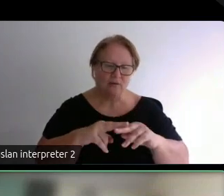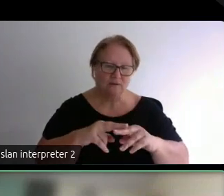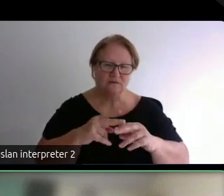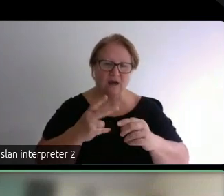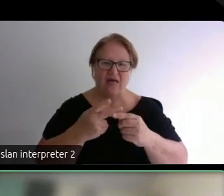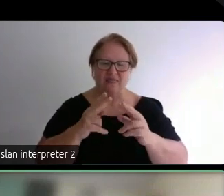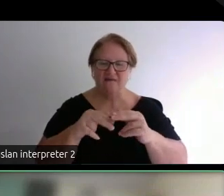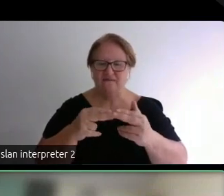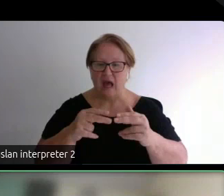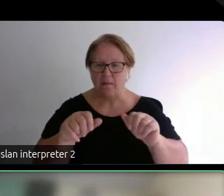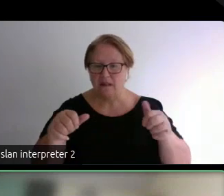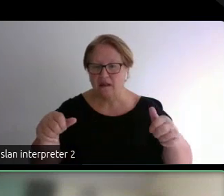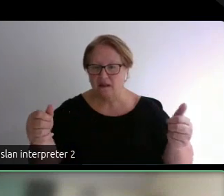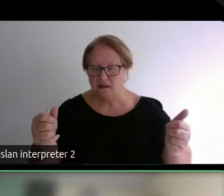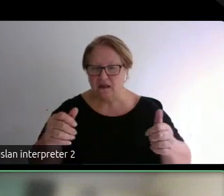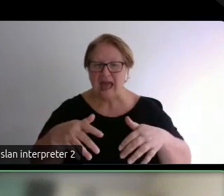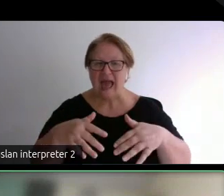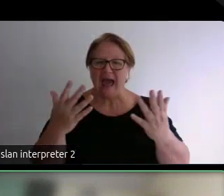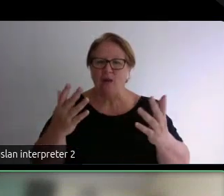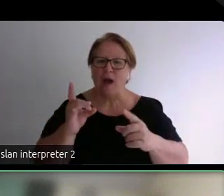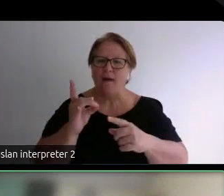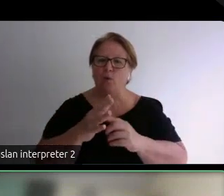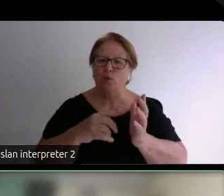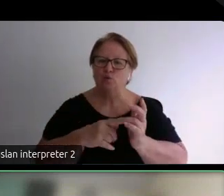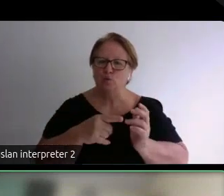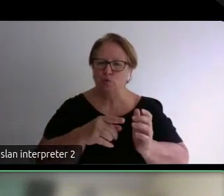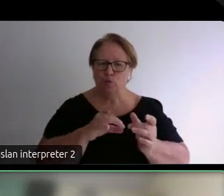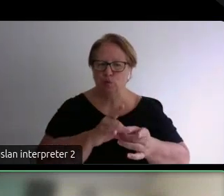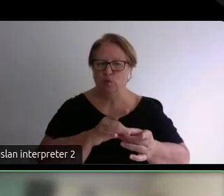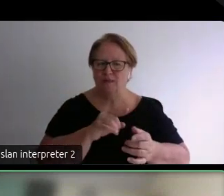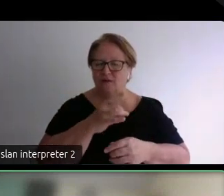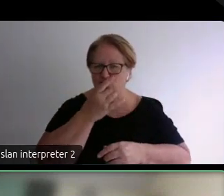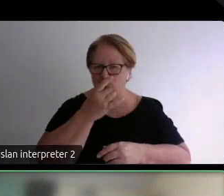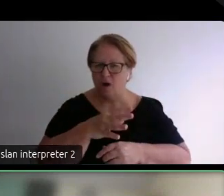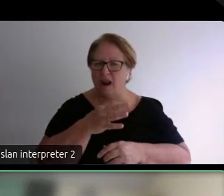It's anyone significant to the child. So that's a little bit different for property conferences